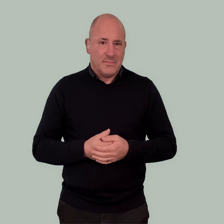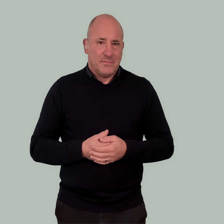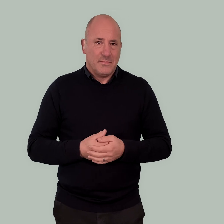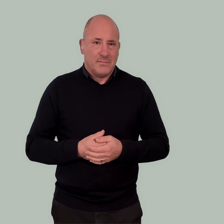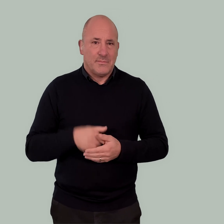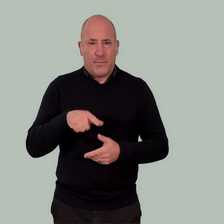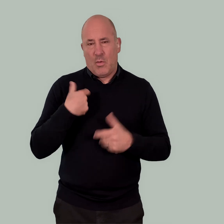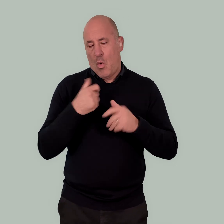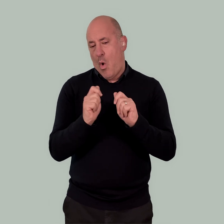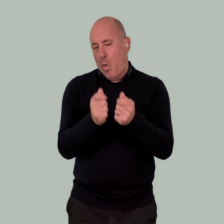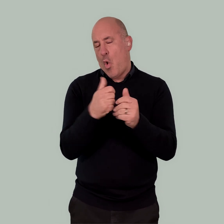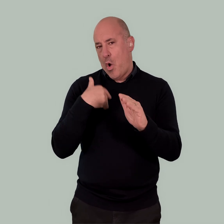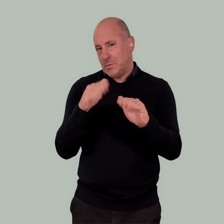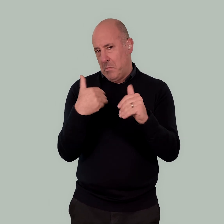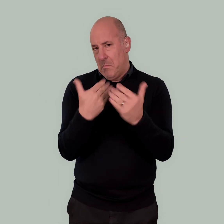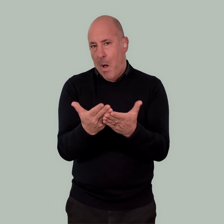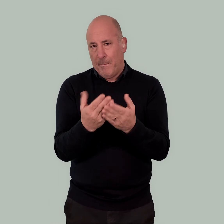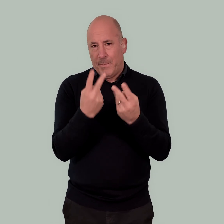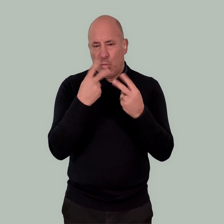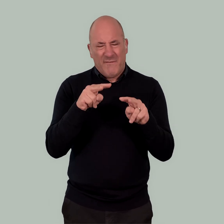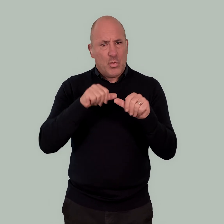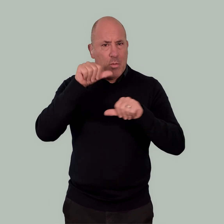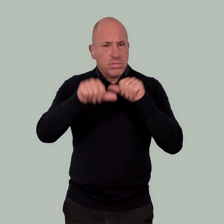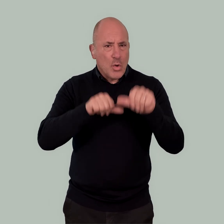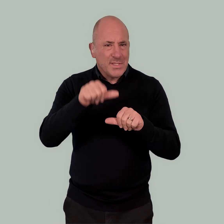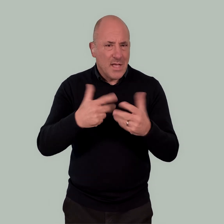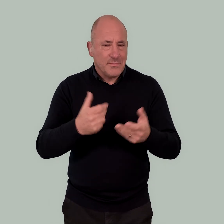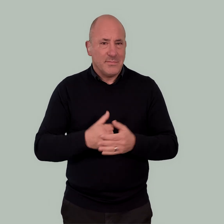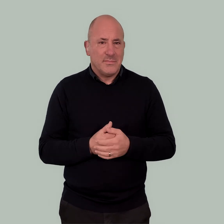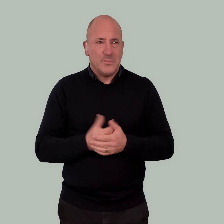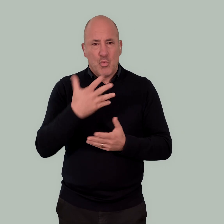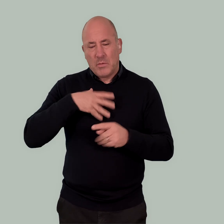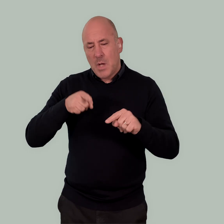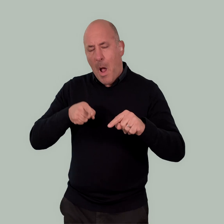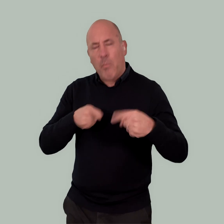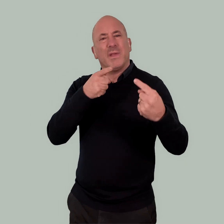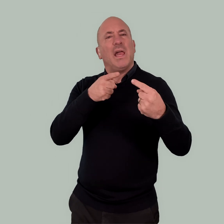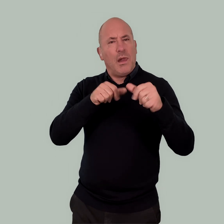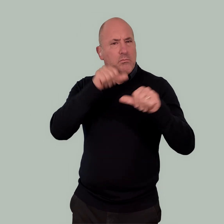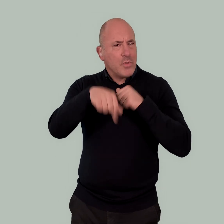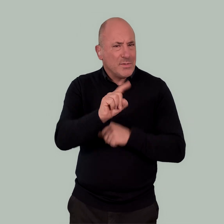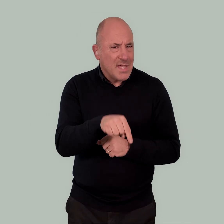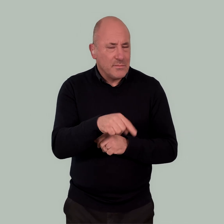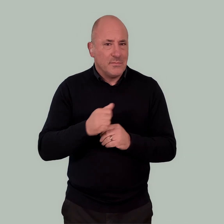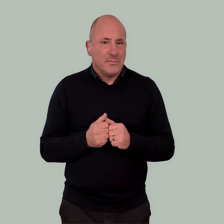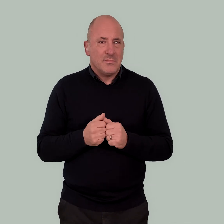The award review process The appeals process